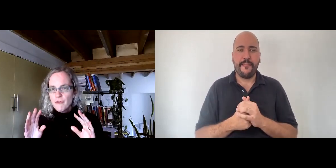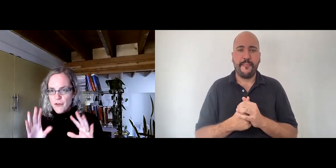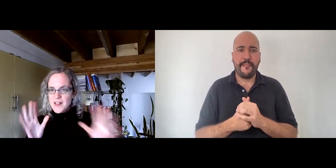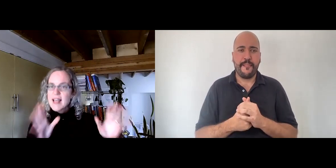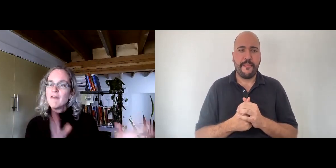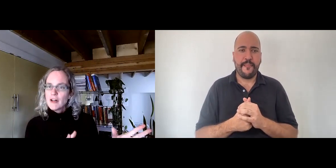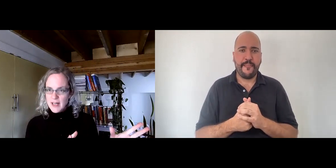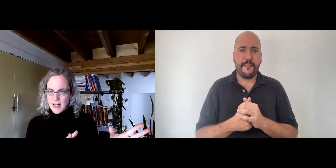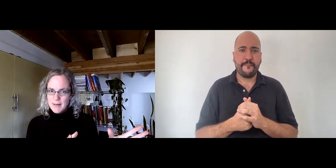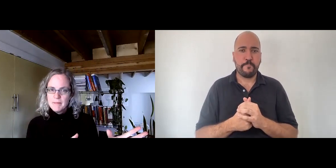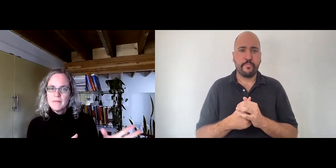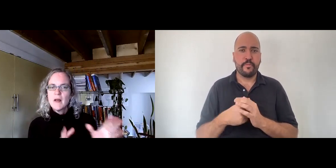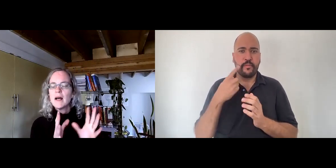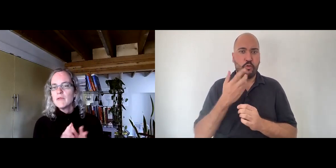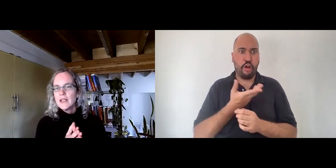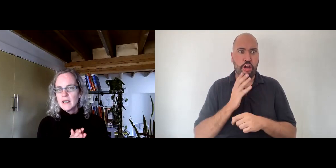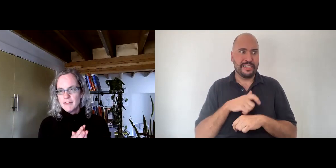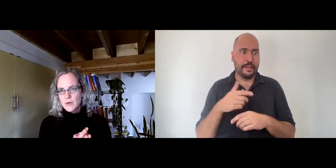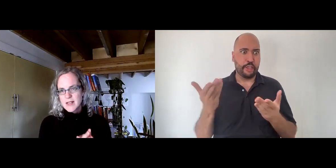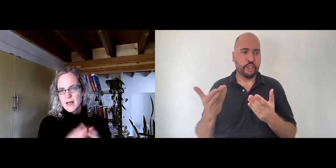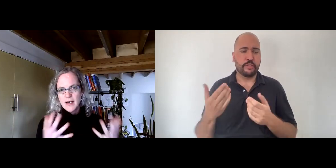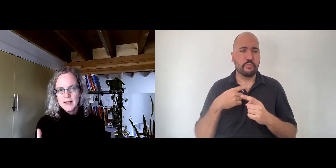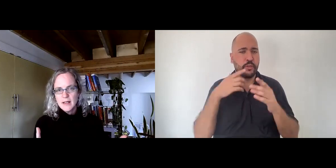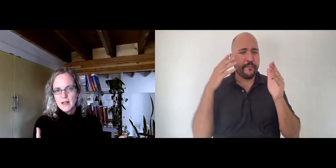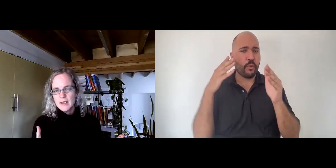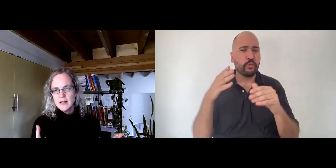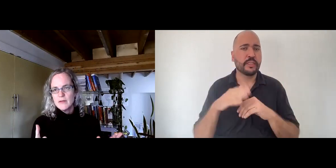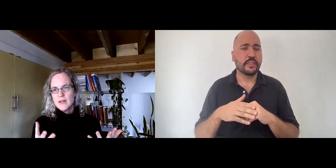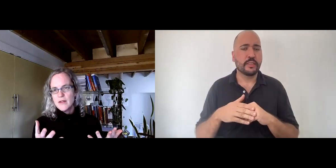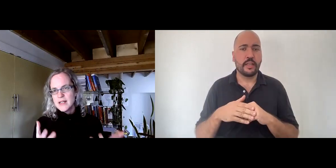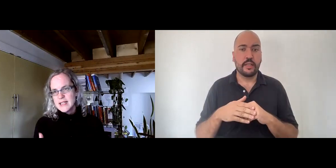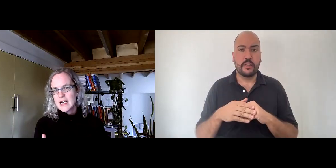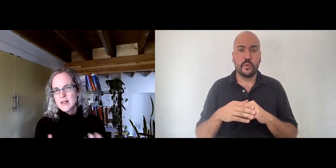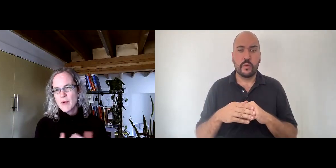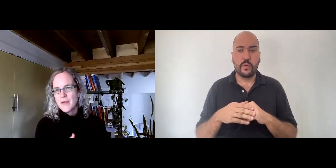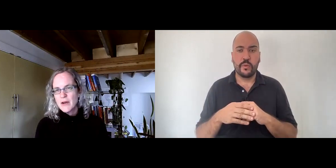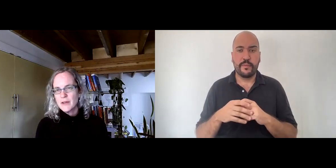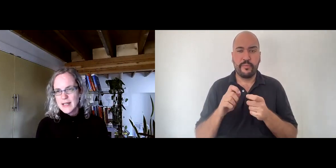For the sake of our time. I'm really gonna focus on the details around the earnings.